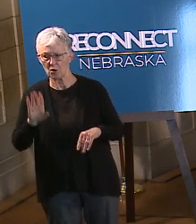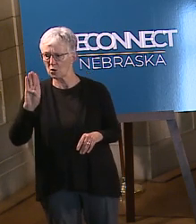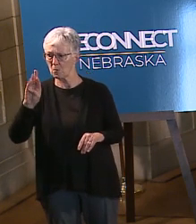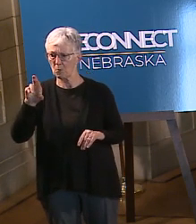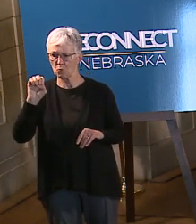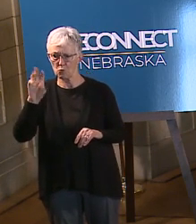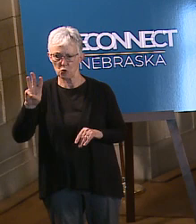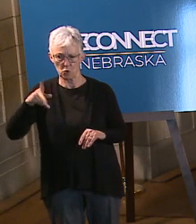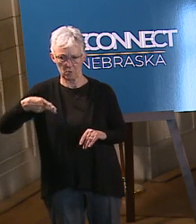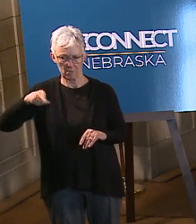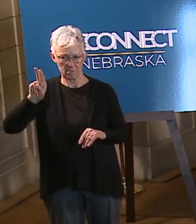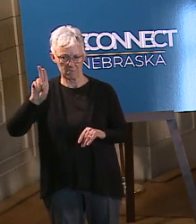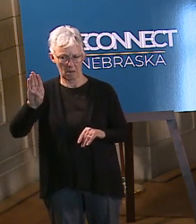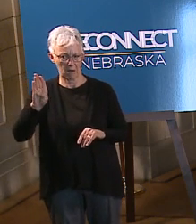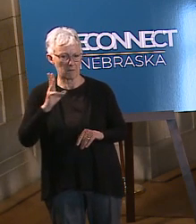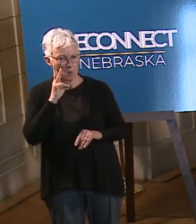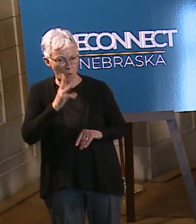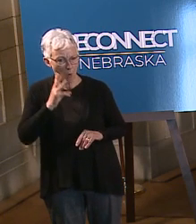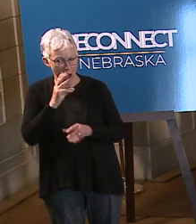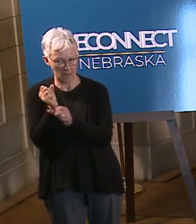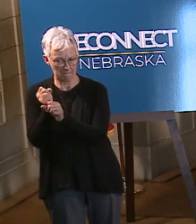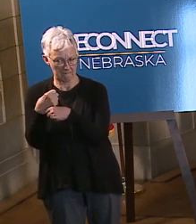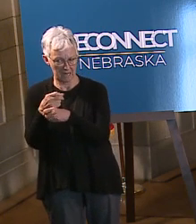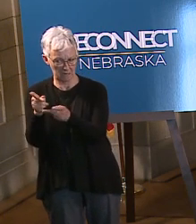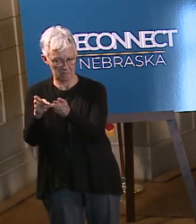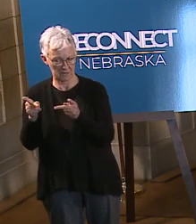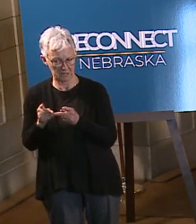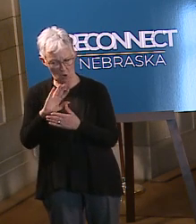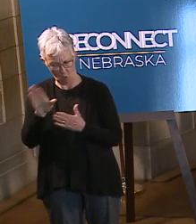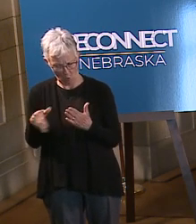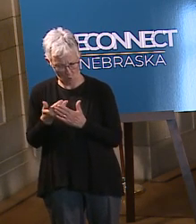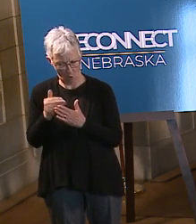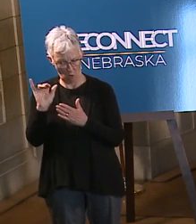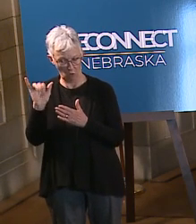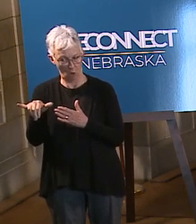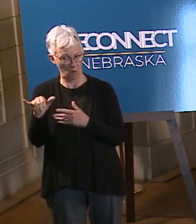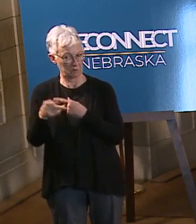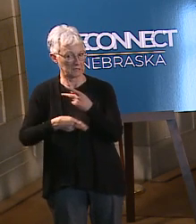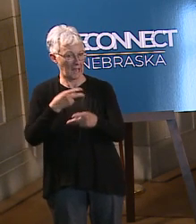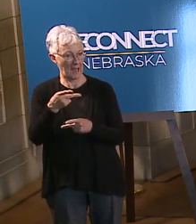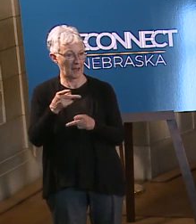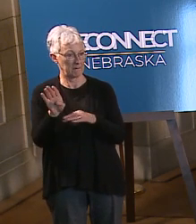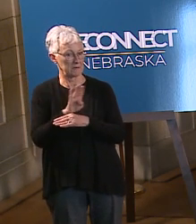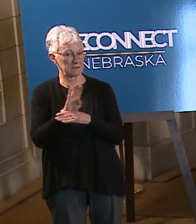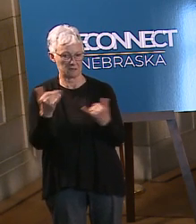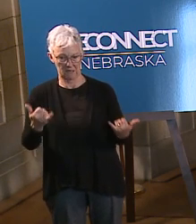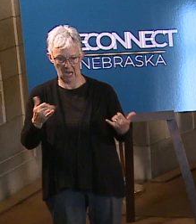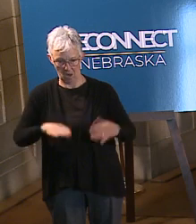EVENTS, THE ATTRACTIONS, THE RESTAURANTS, THE MUSEUMS, THE